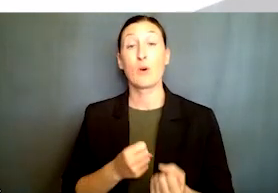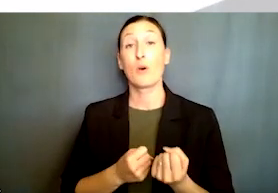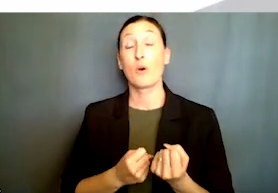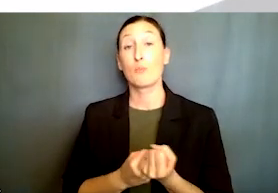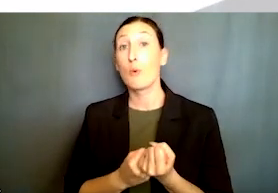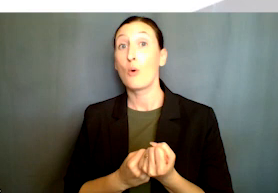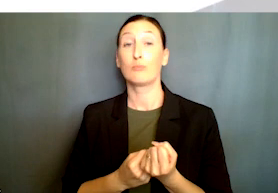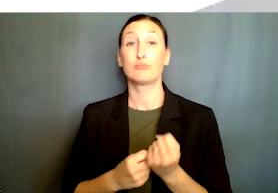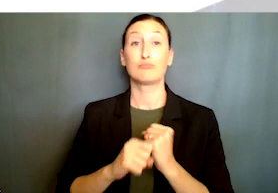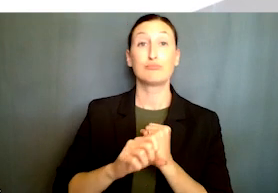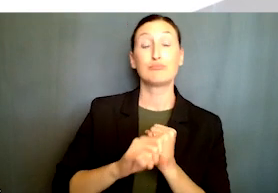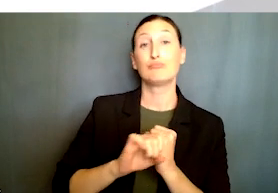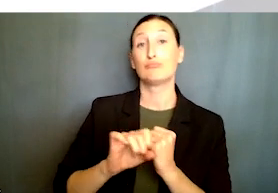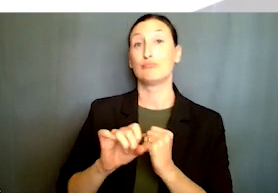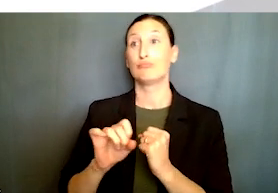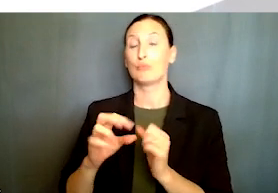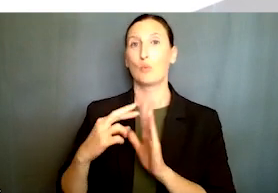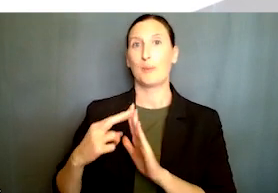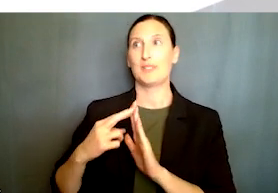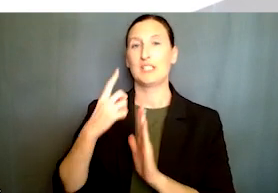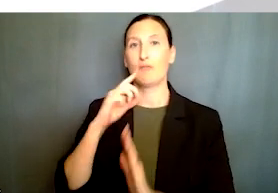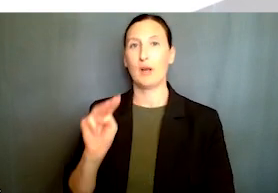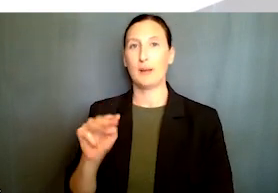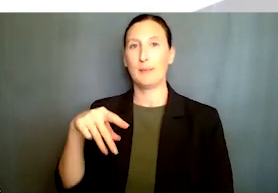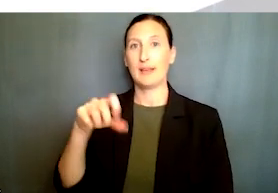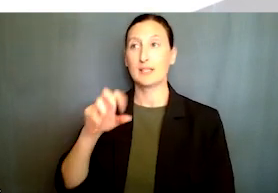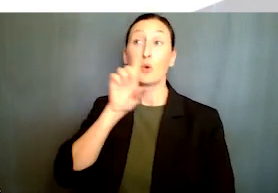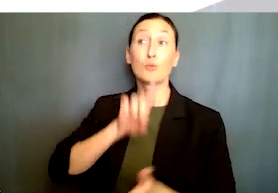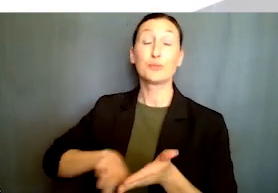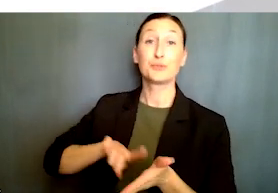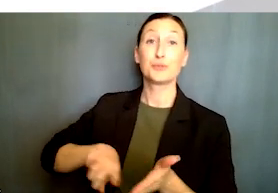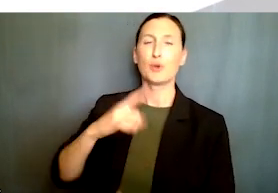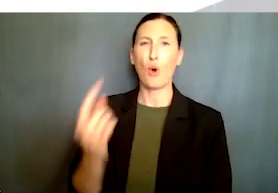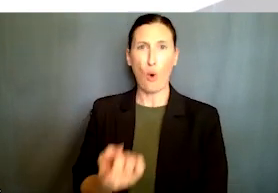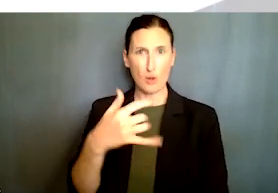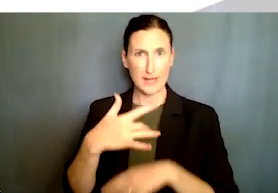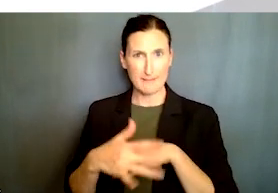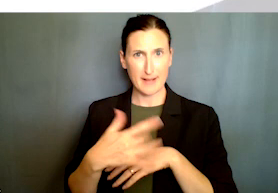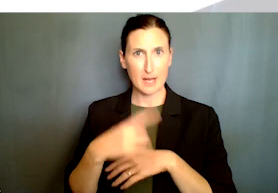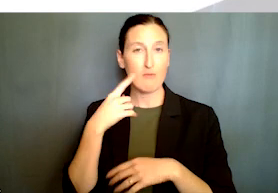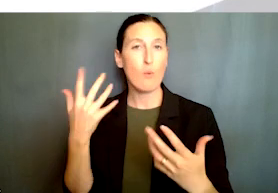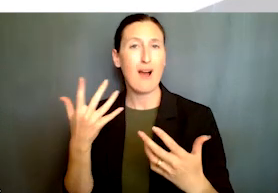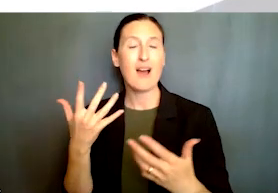an increased representation in MPS research. They're only available as a supplement.